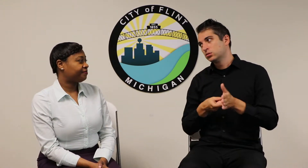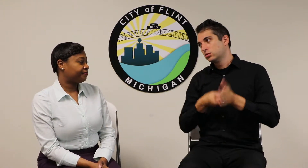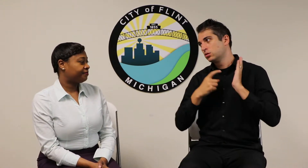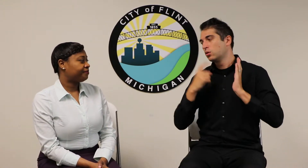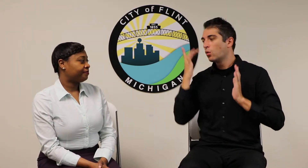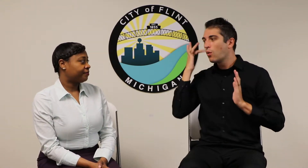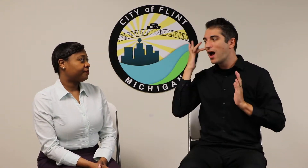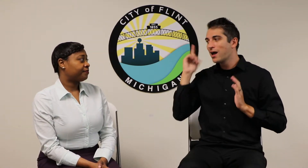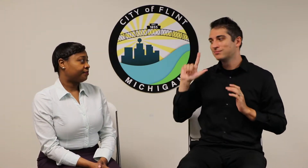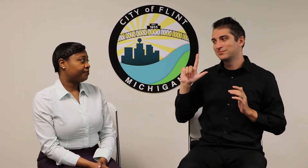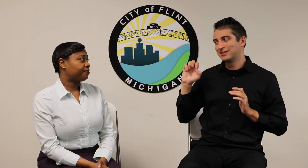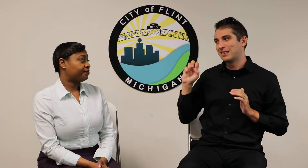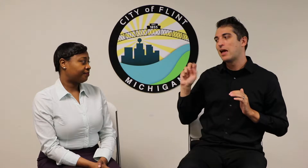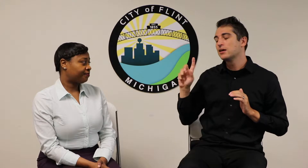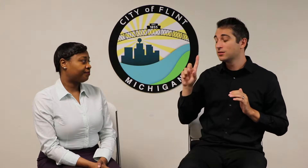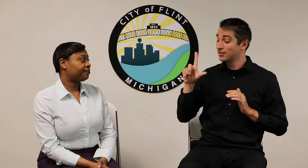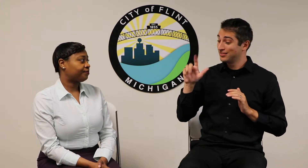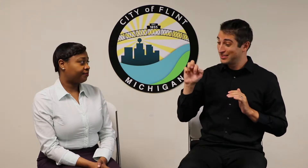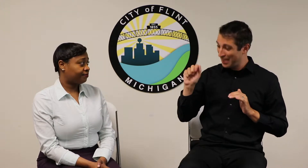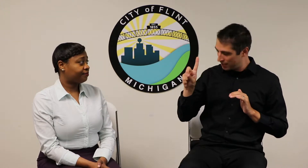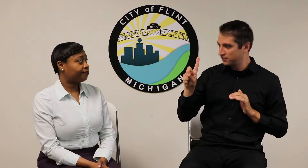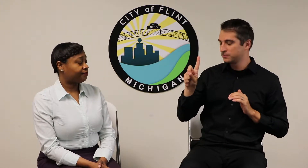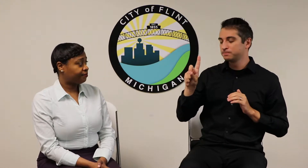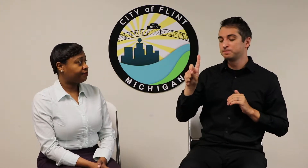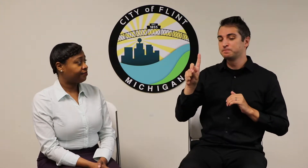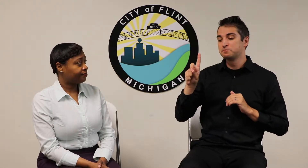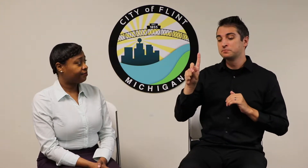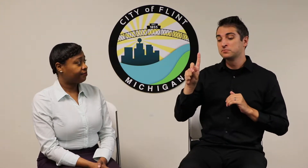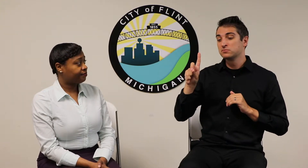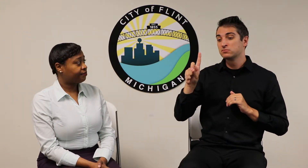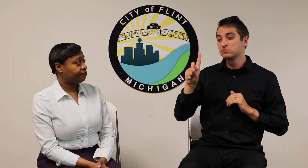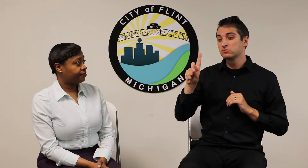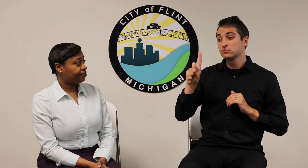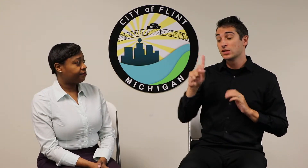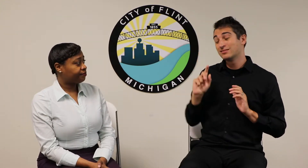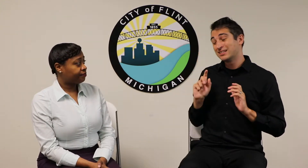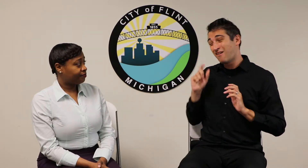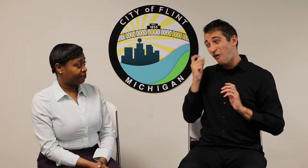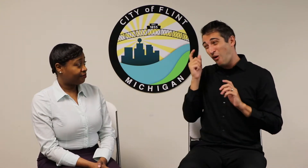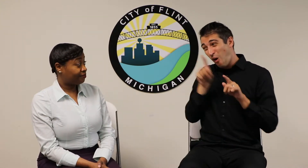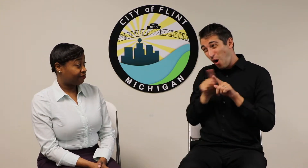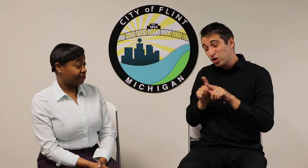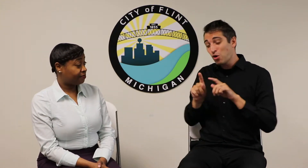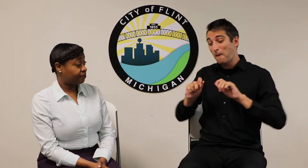There is the potential for an increased infection risk and some of the things